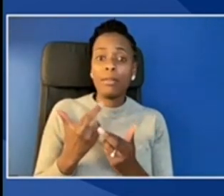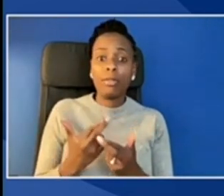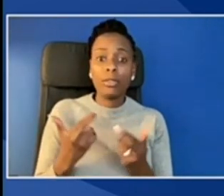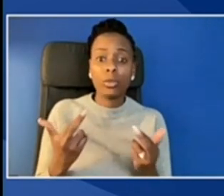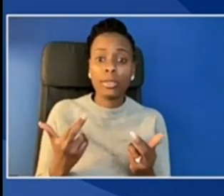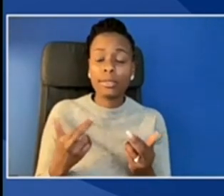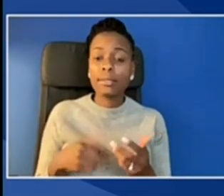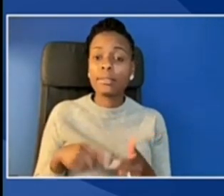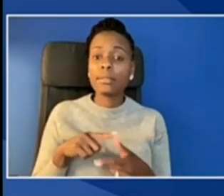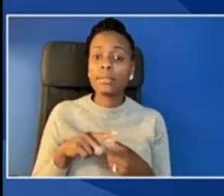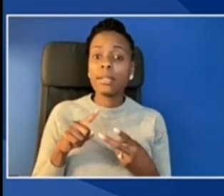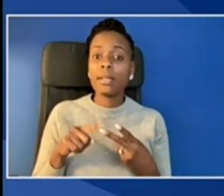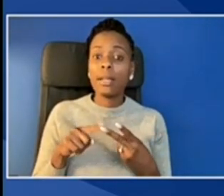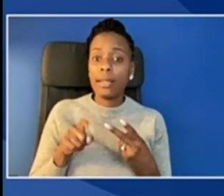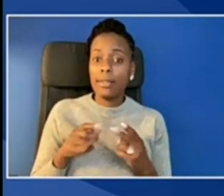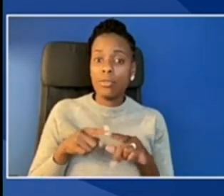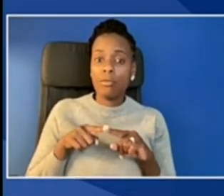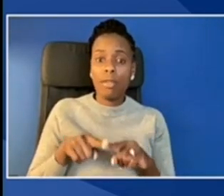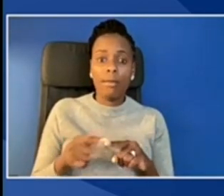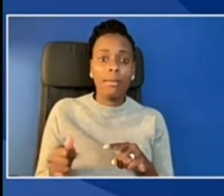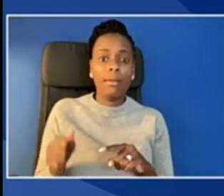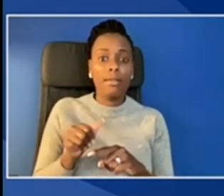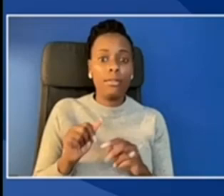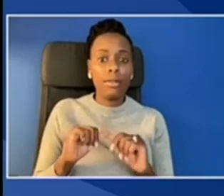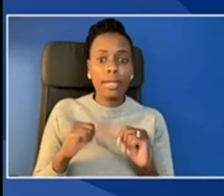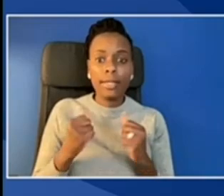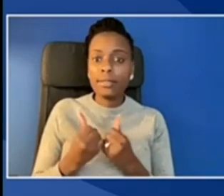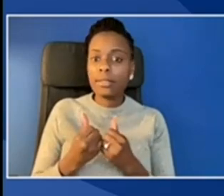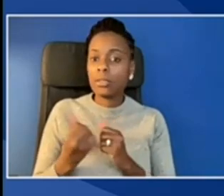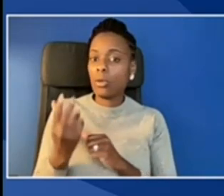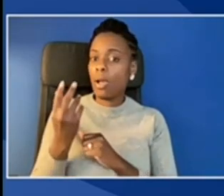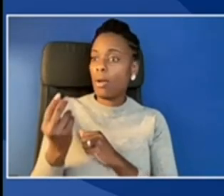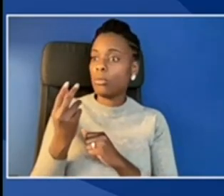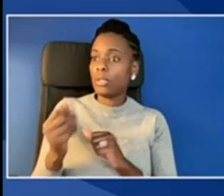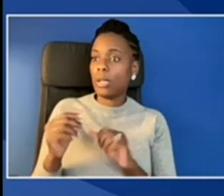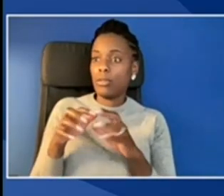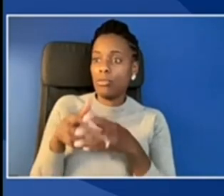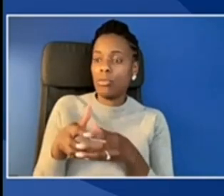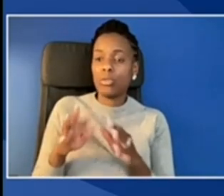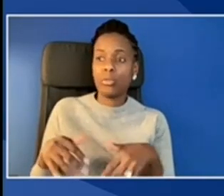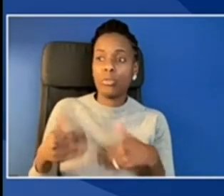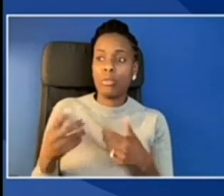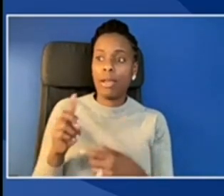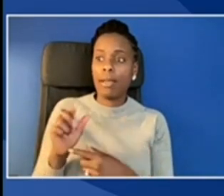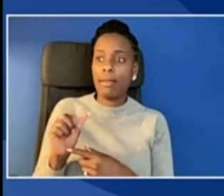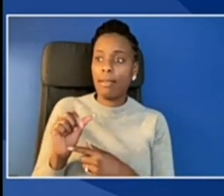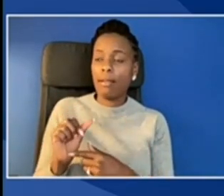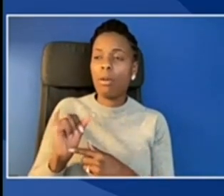other agencies or external parties to provide data, and the challenges in requiring borrowers to complete